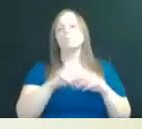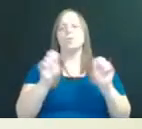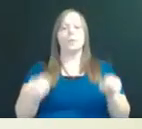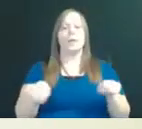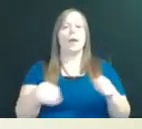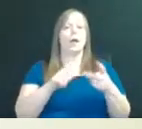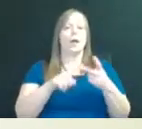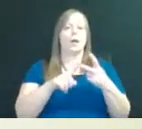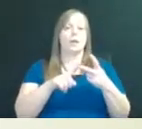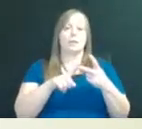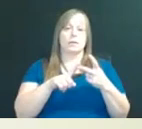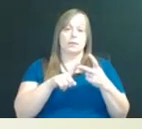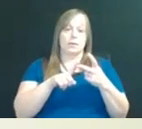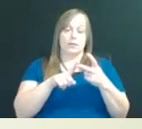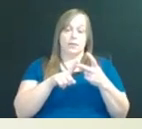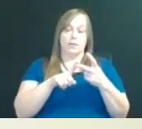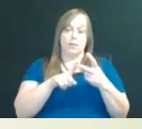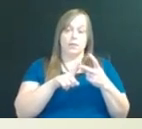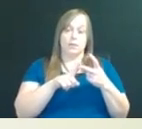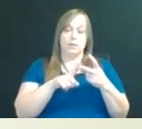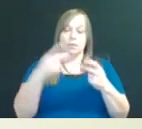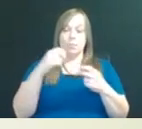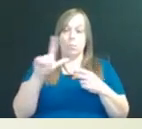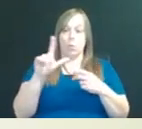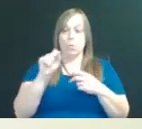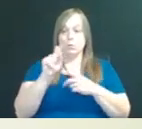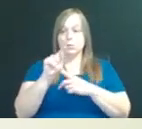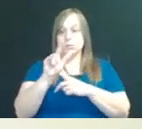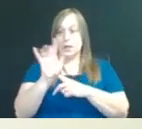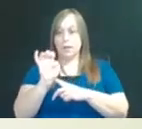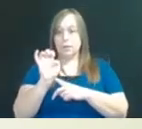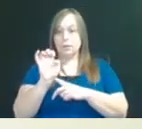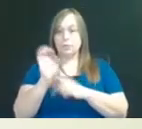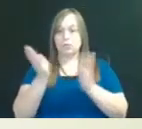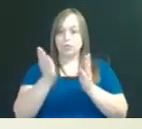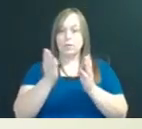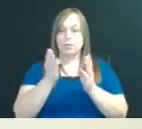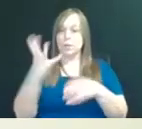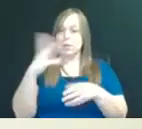When we go back to poll site surveying, you can get involved in poll site surveying.